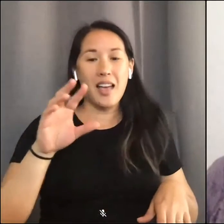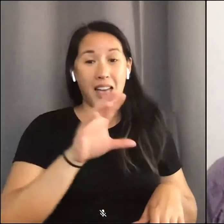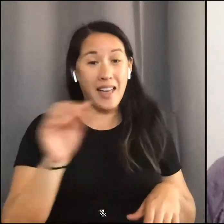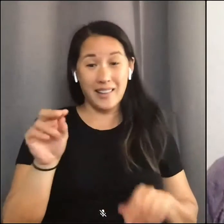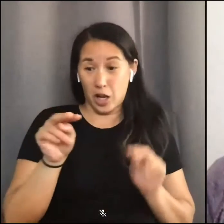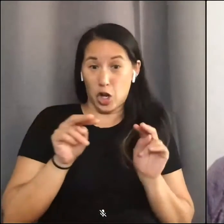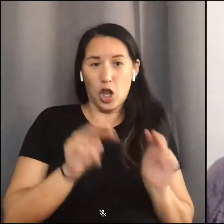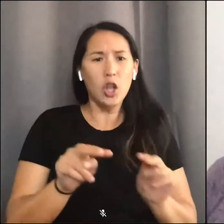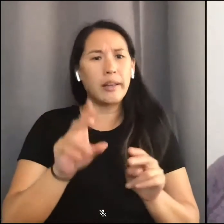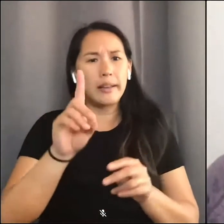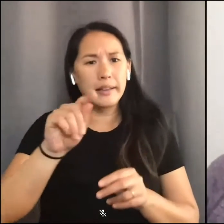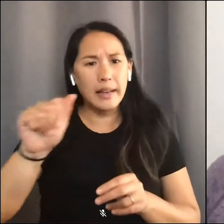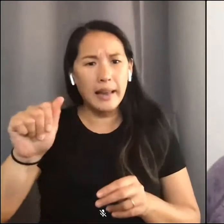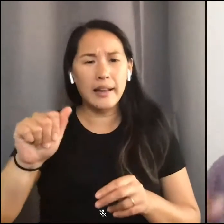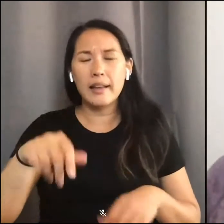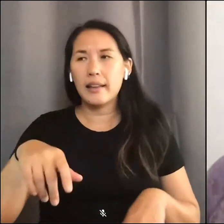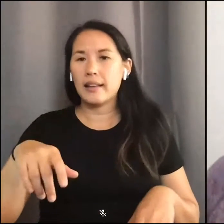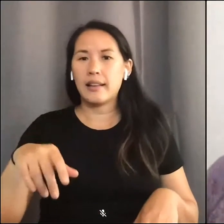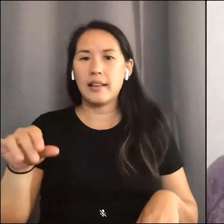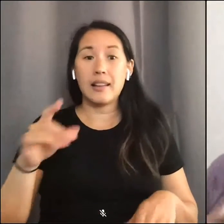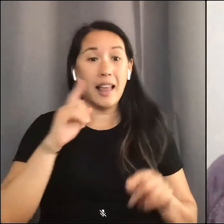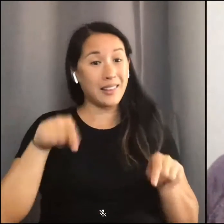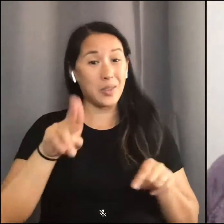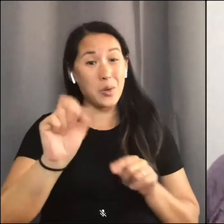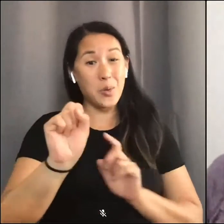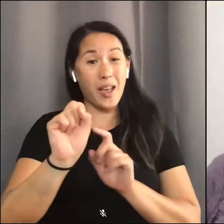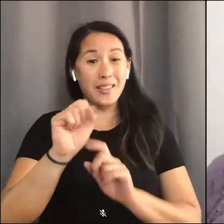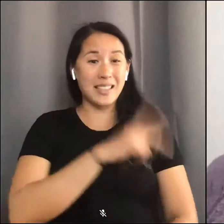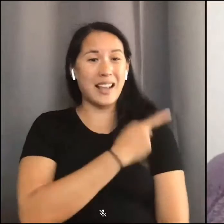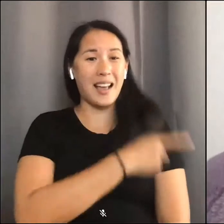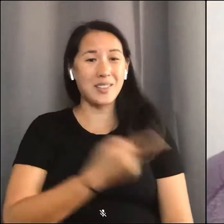the data out there where it's uh so in the united states like kaiser did a study where they said 56